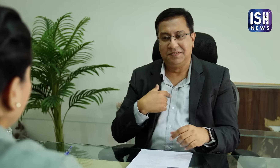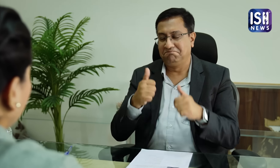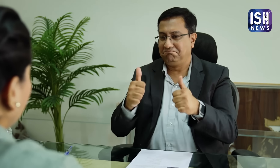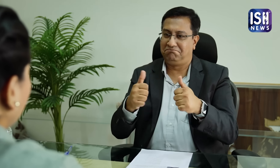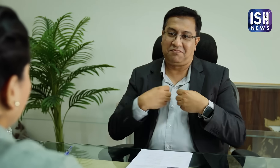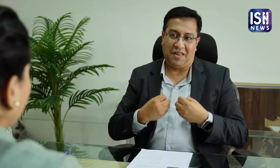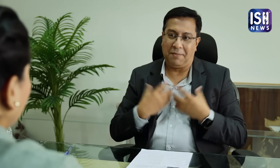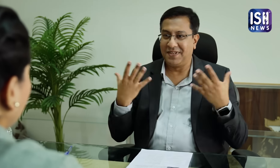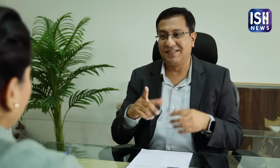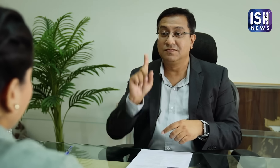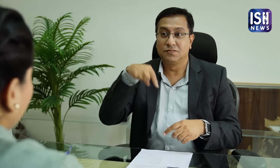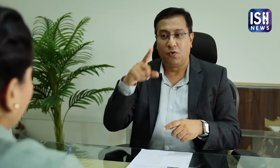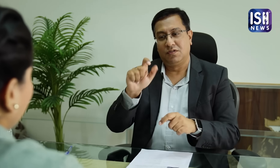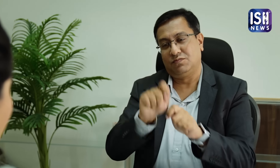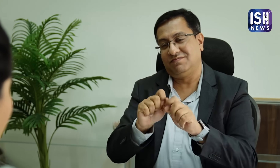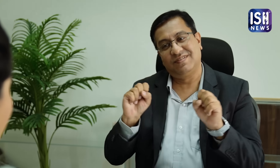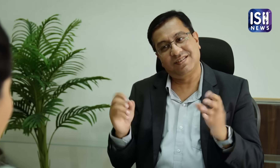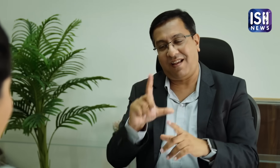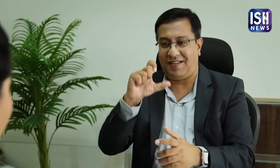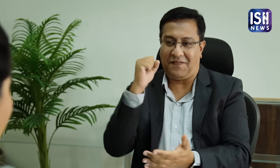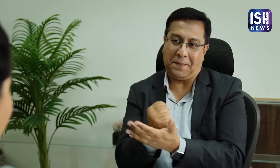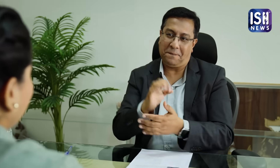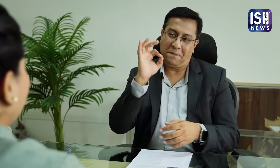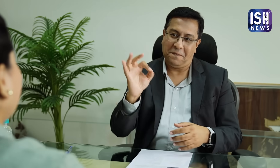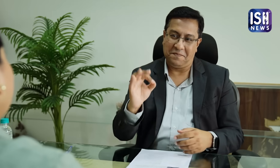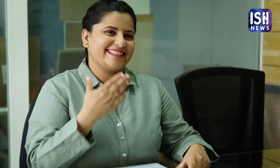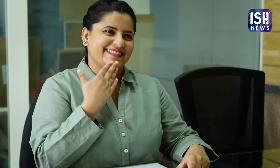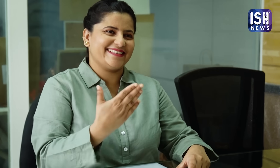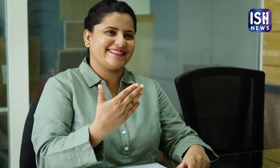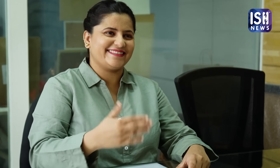I am very pleased. You may start the work tomorrow. Thank you!